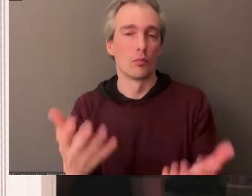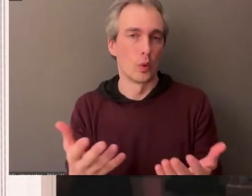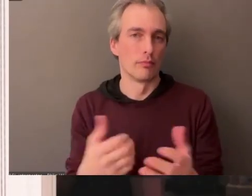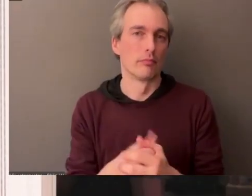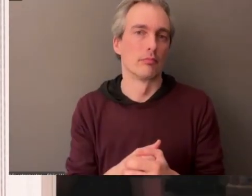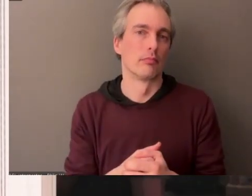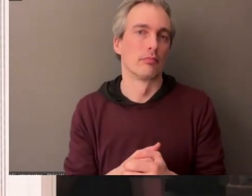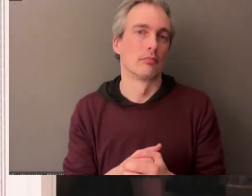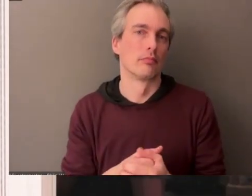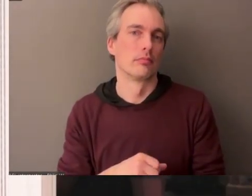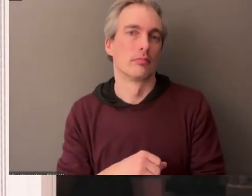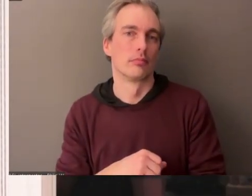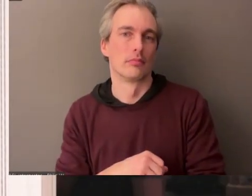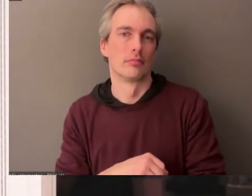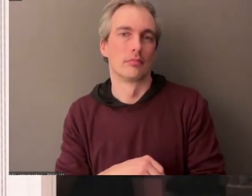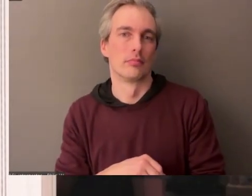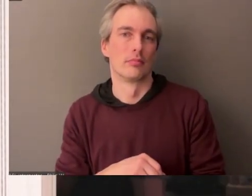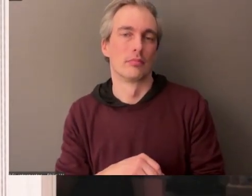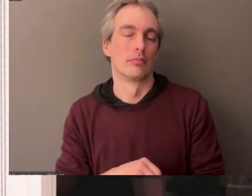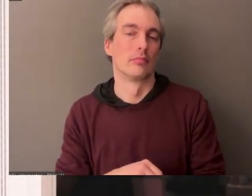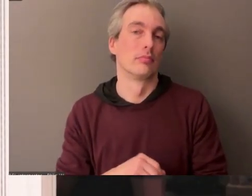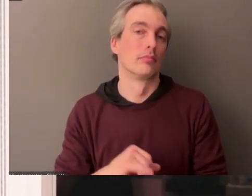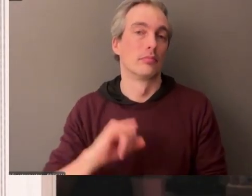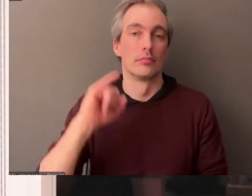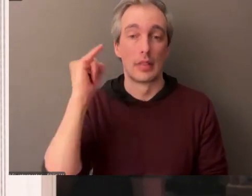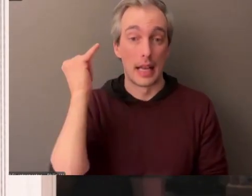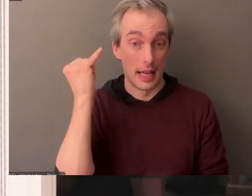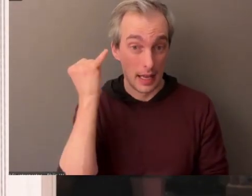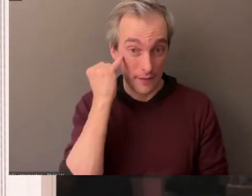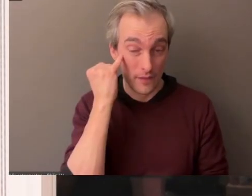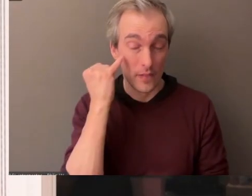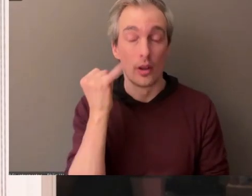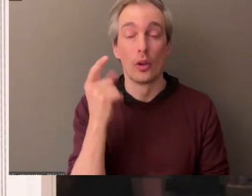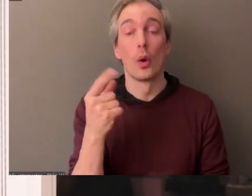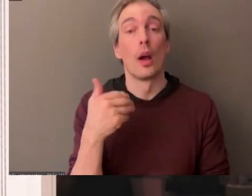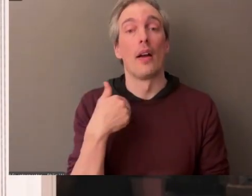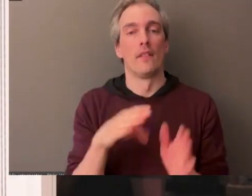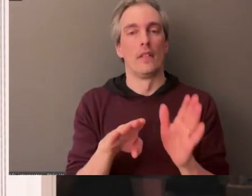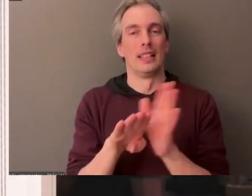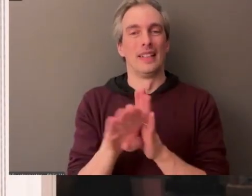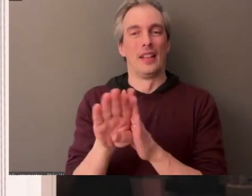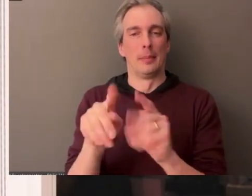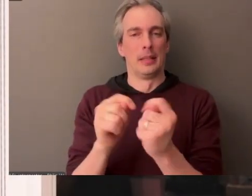If you have developer teams who are ignoring acceptance criteria in the